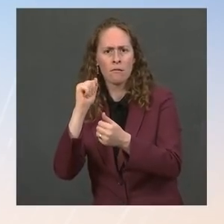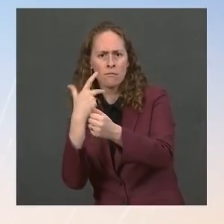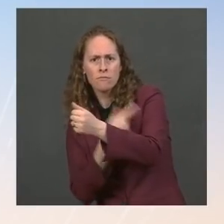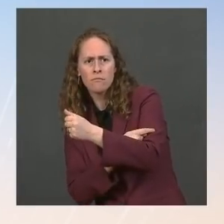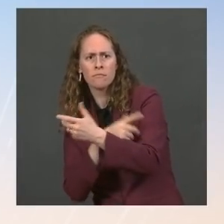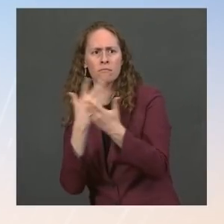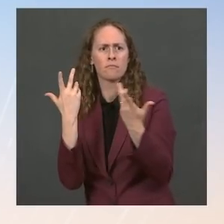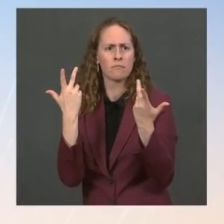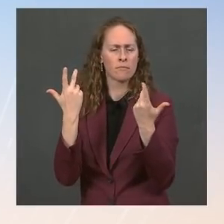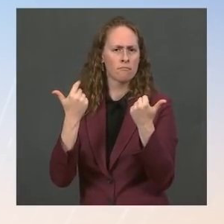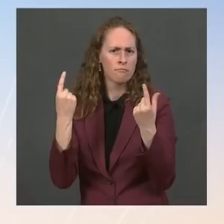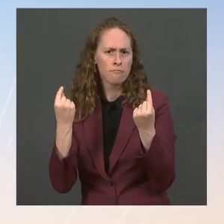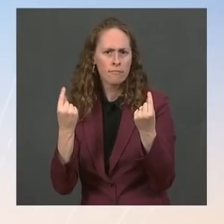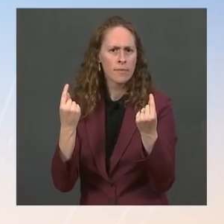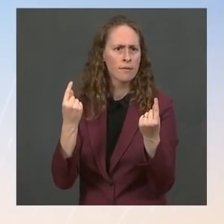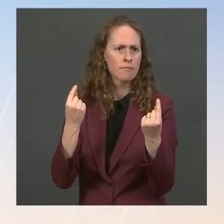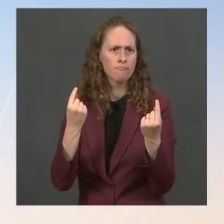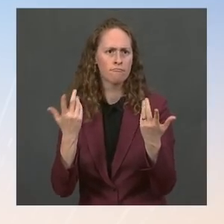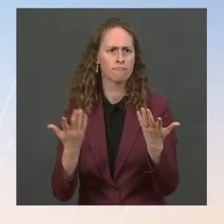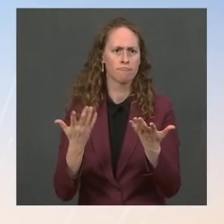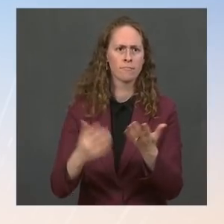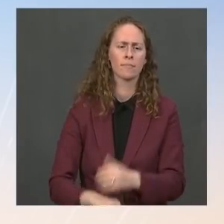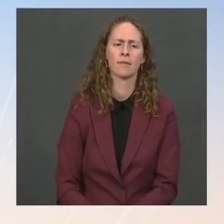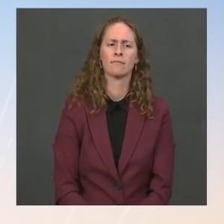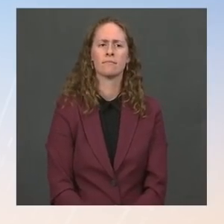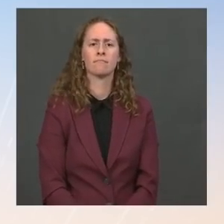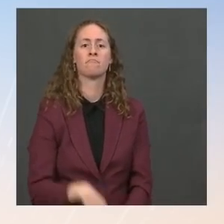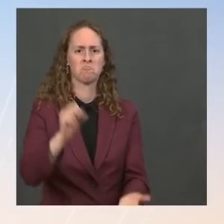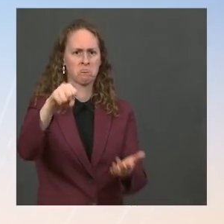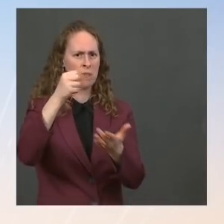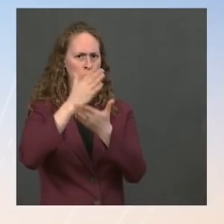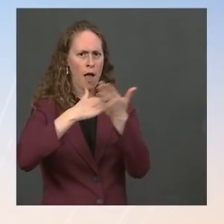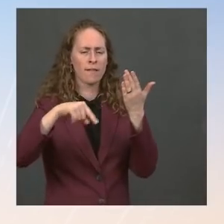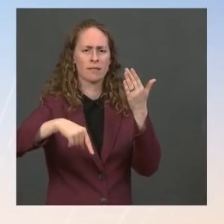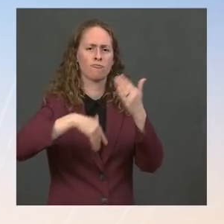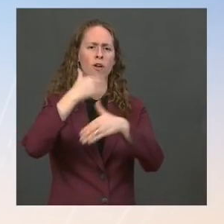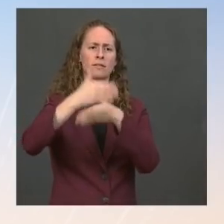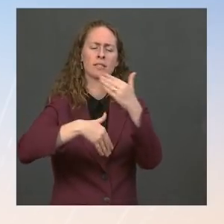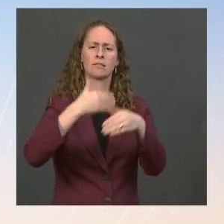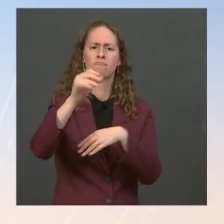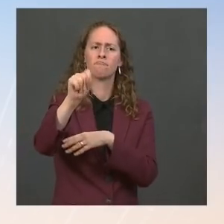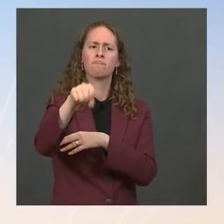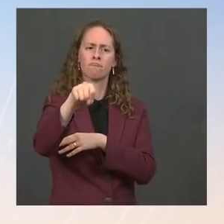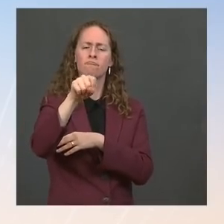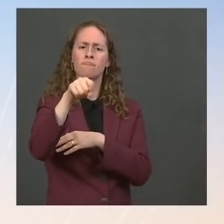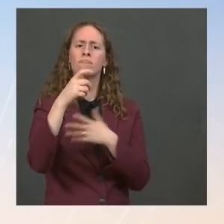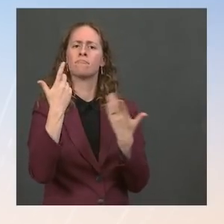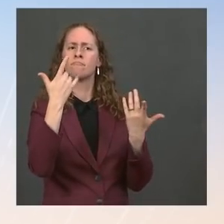It's going to be implemented, again, in early November. In terms of how the proof of process will work, which is a very good question,